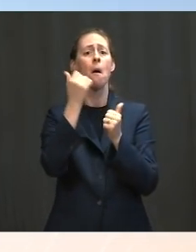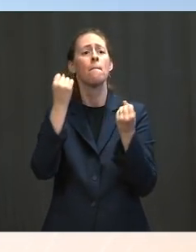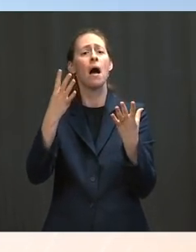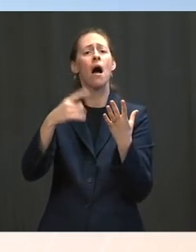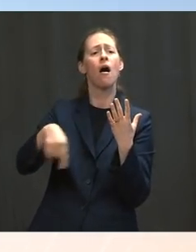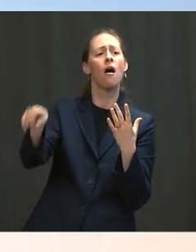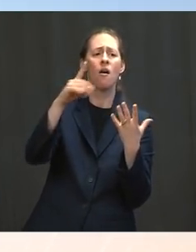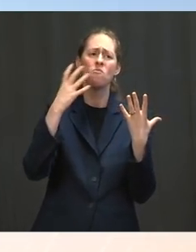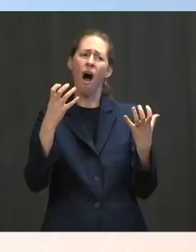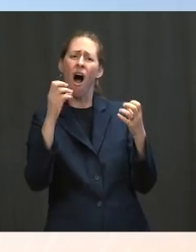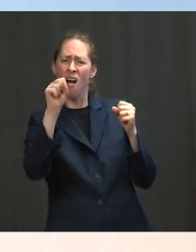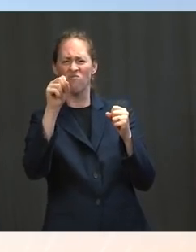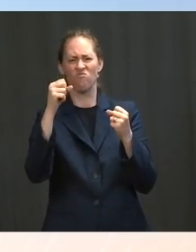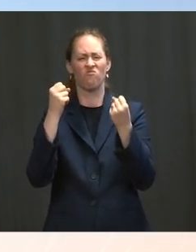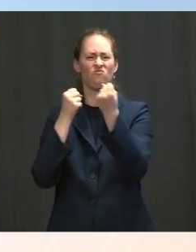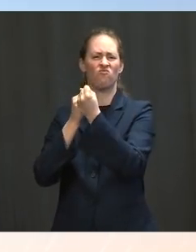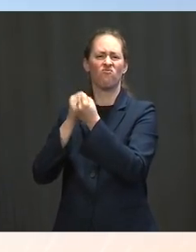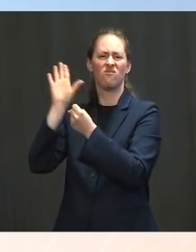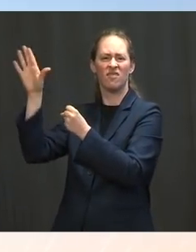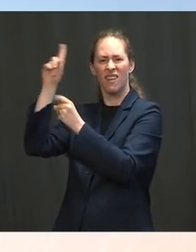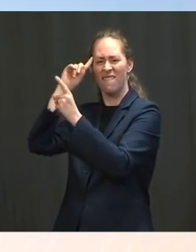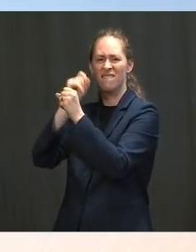The Press: Just one quick follow-up on ransomware, and then two other quick ones.